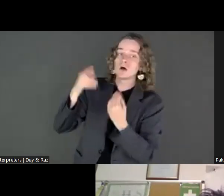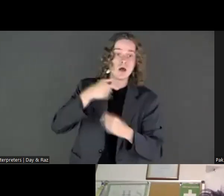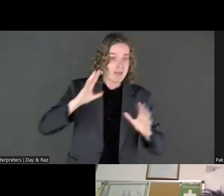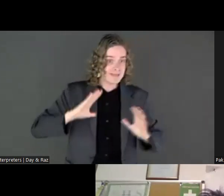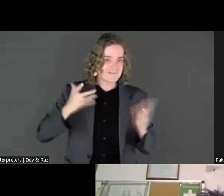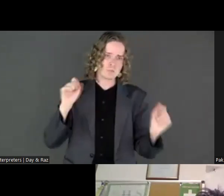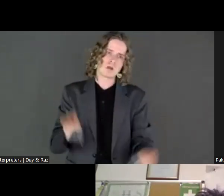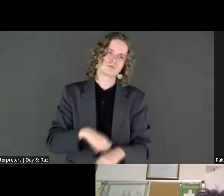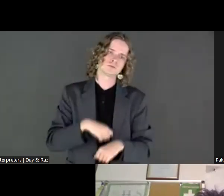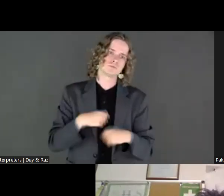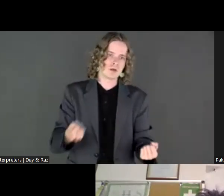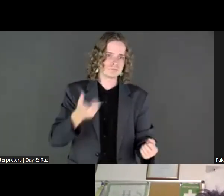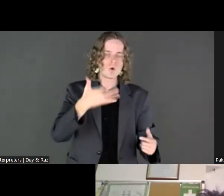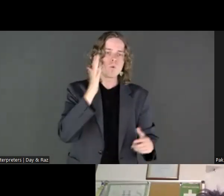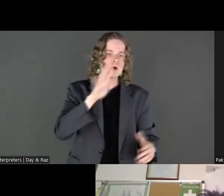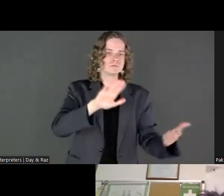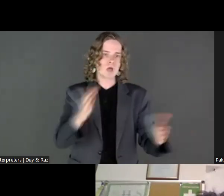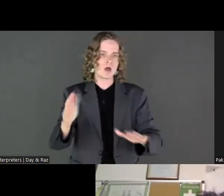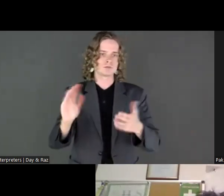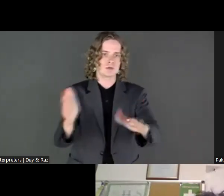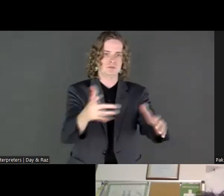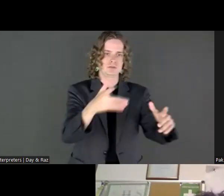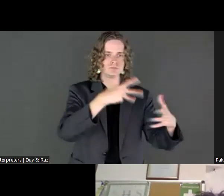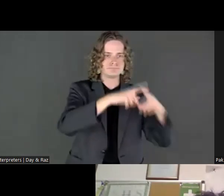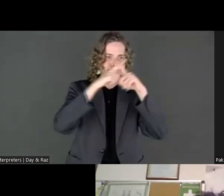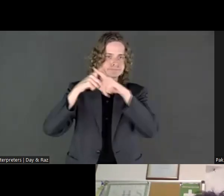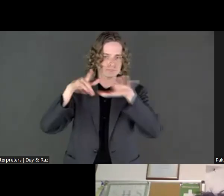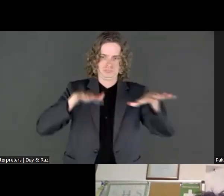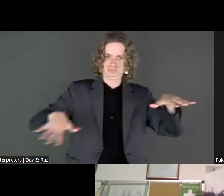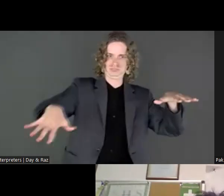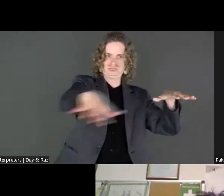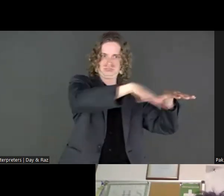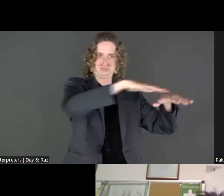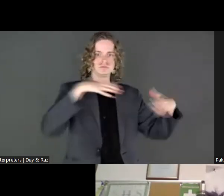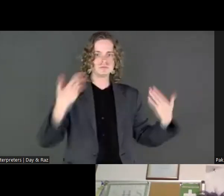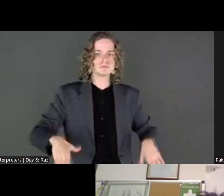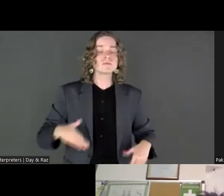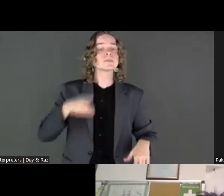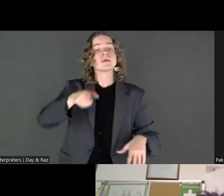where are they going to? They're going to those who understand them, their organizations, for